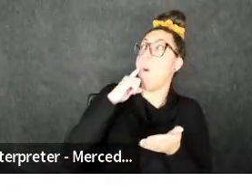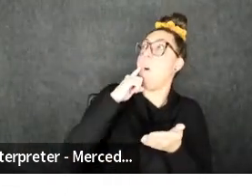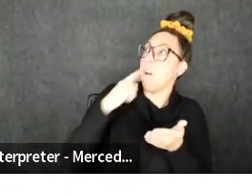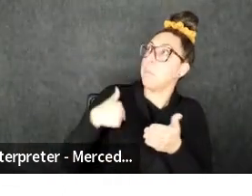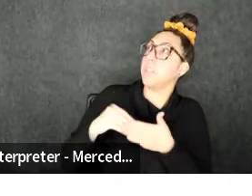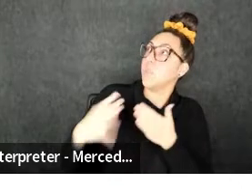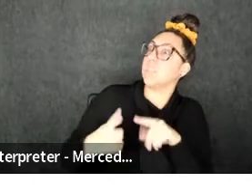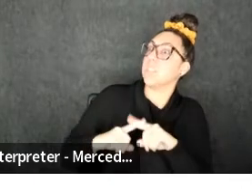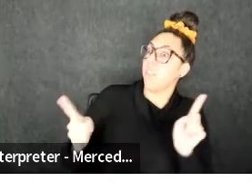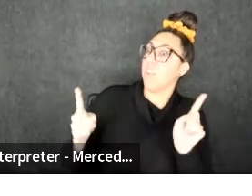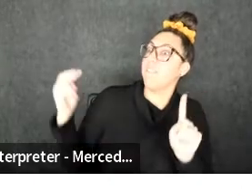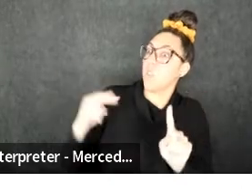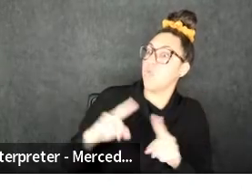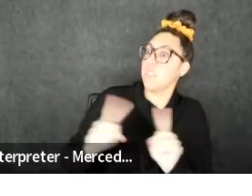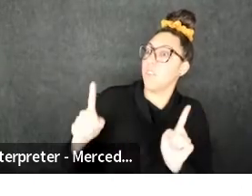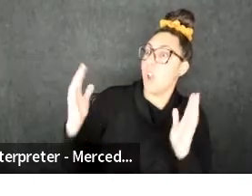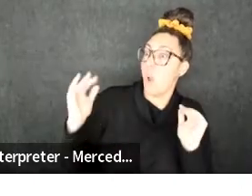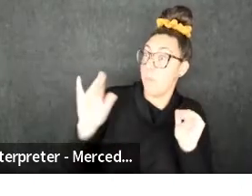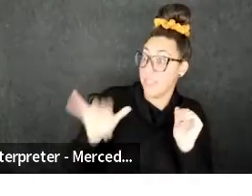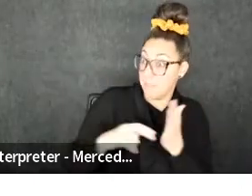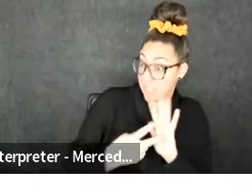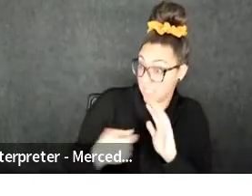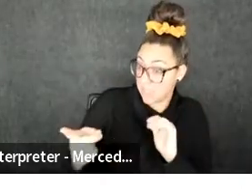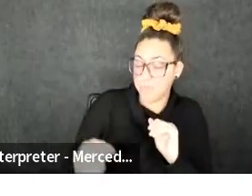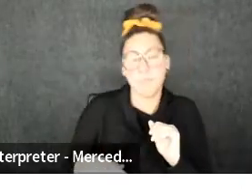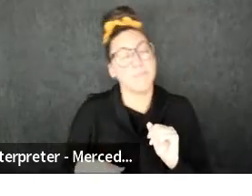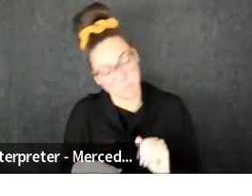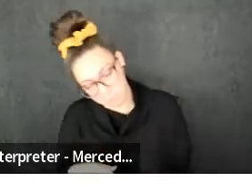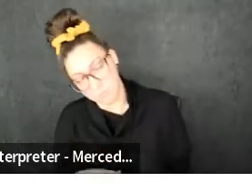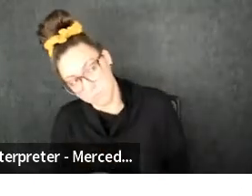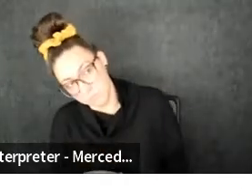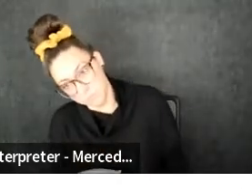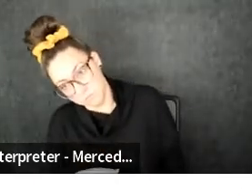And you can relate to students currently yes.